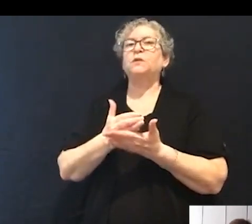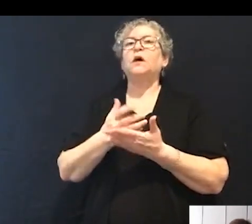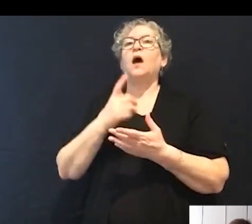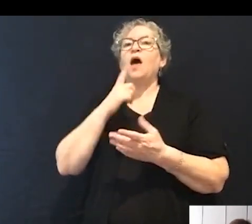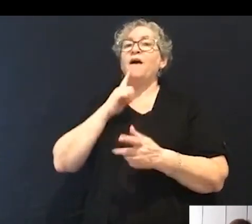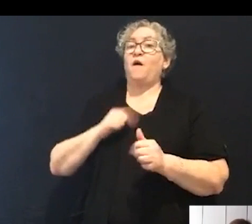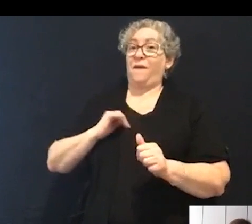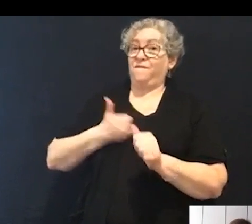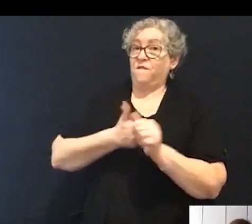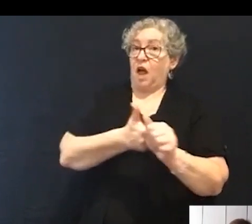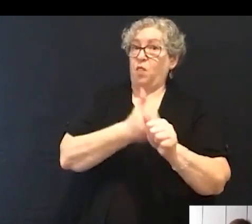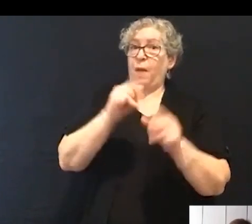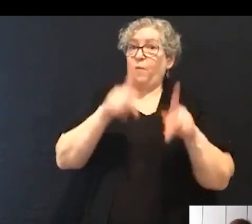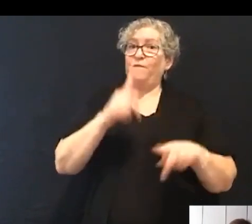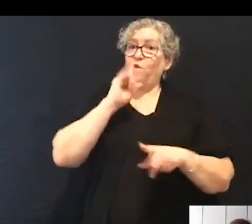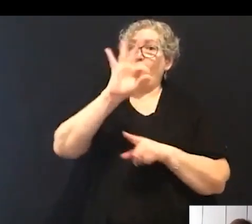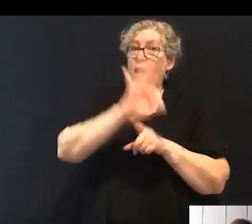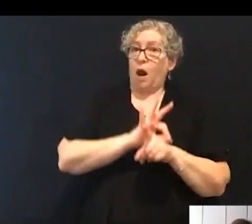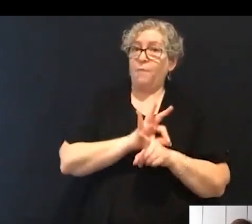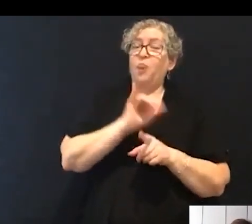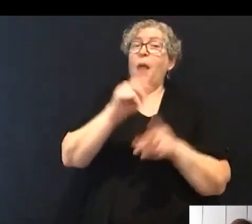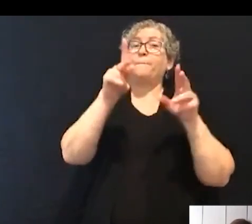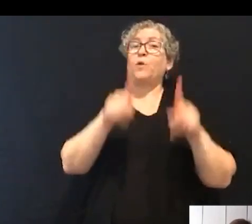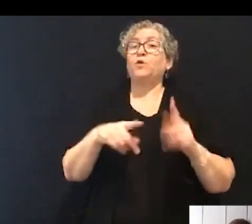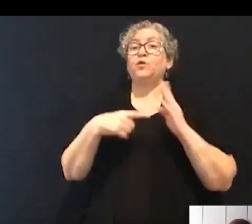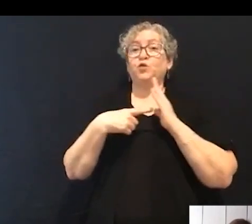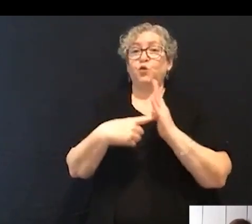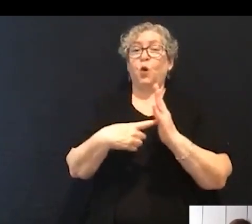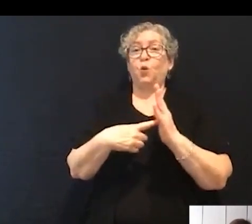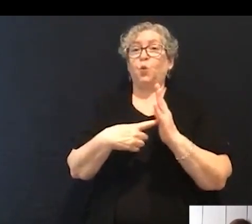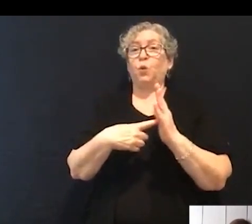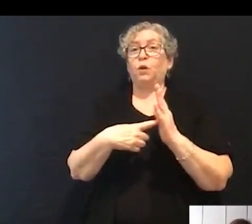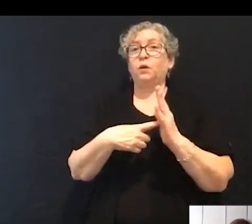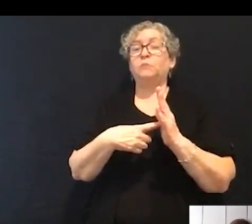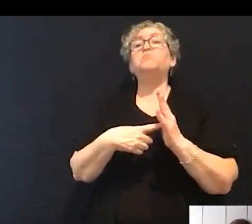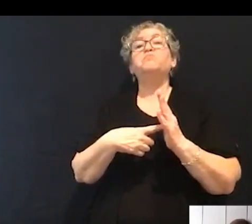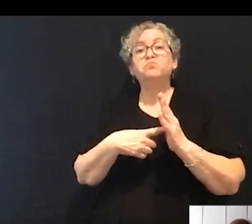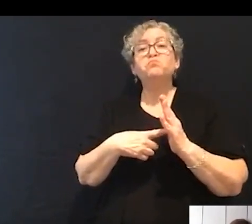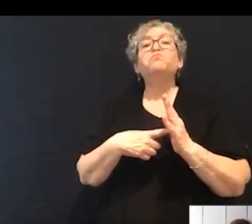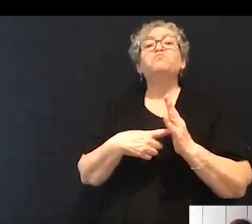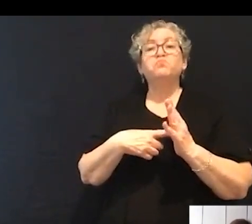This patient showed a good therapeutic response